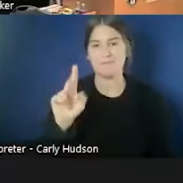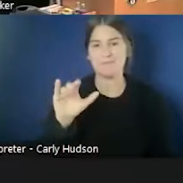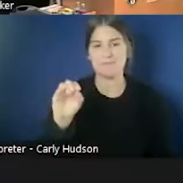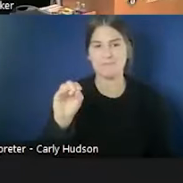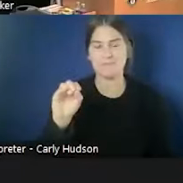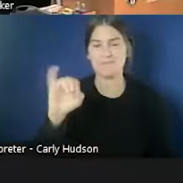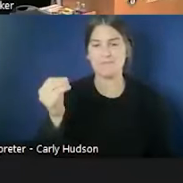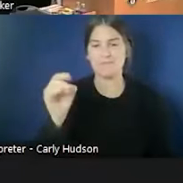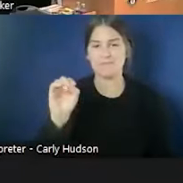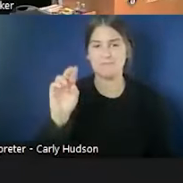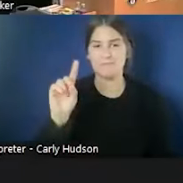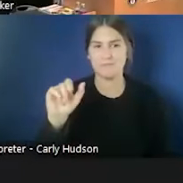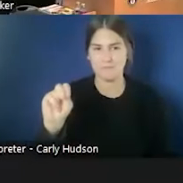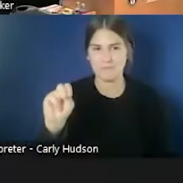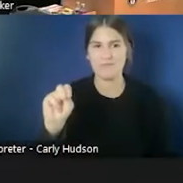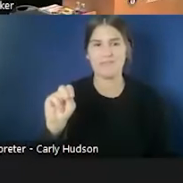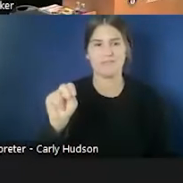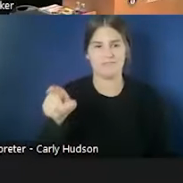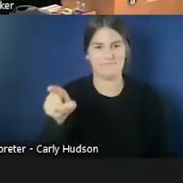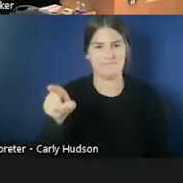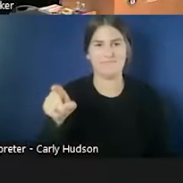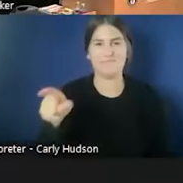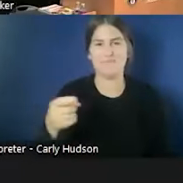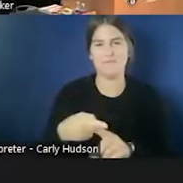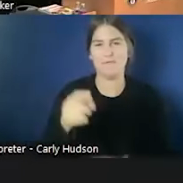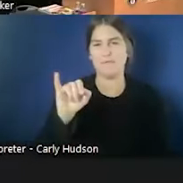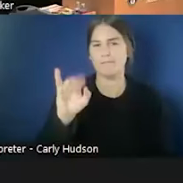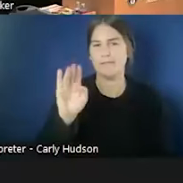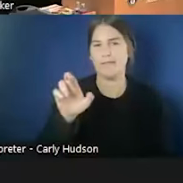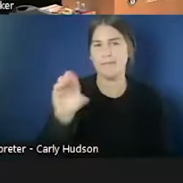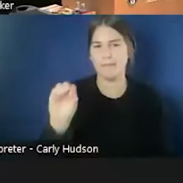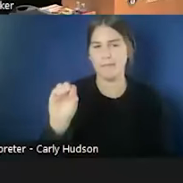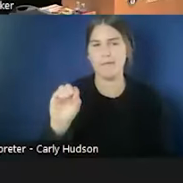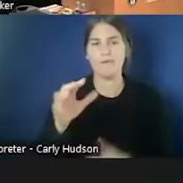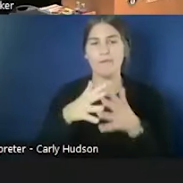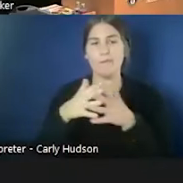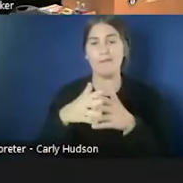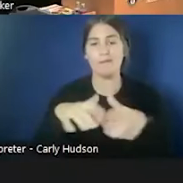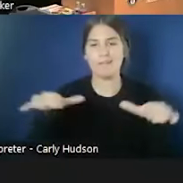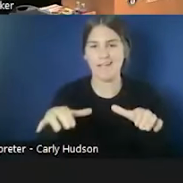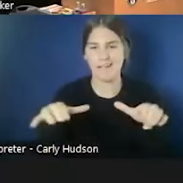American Action League and a Baro American Action League is near and dear to me because really they